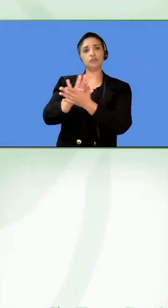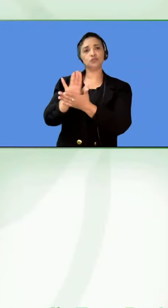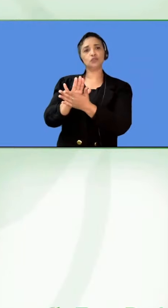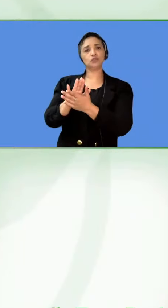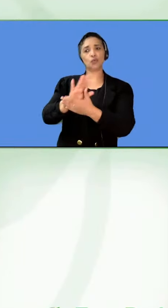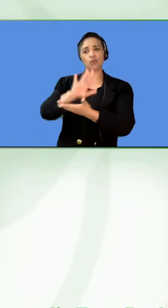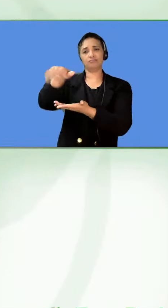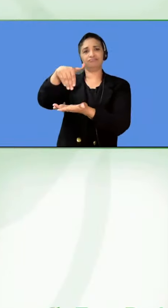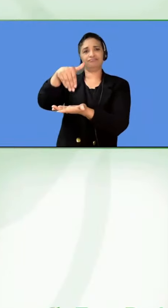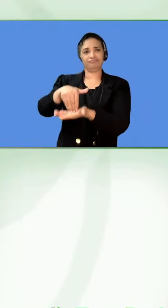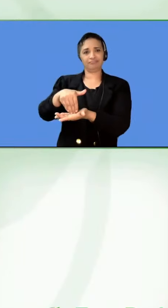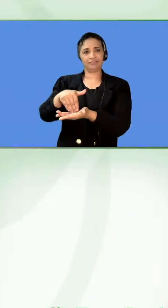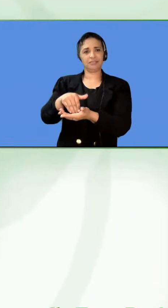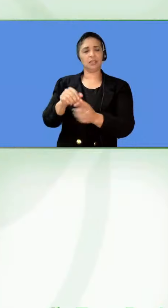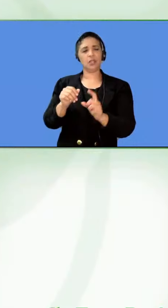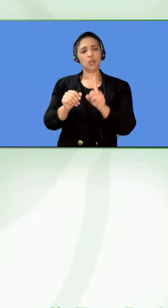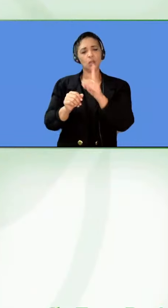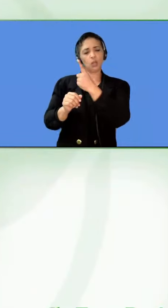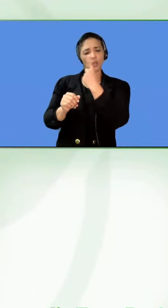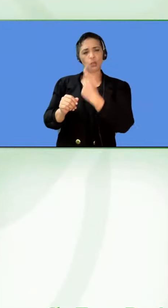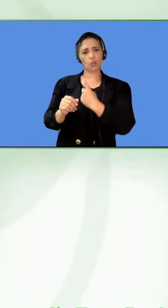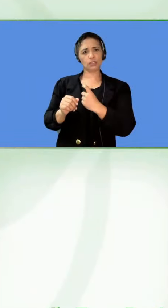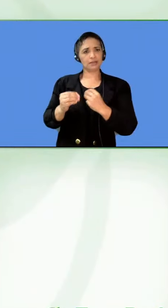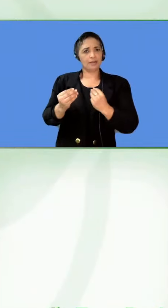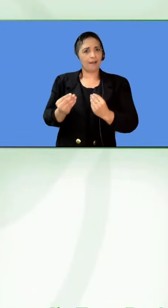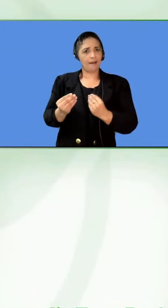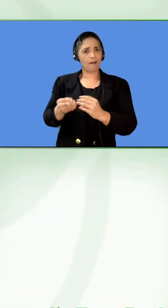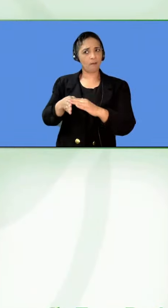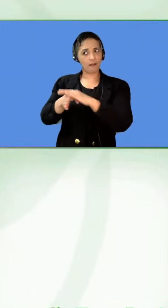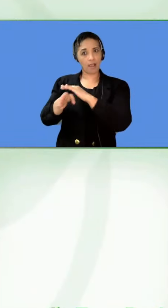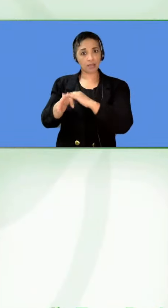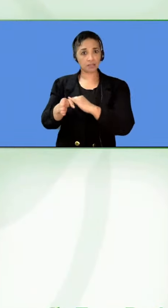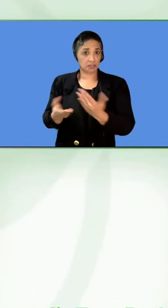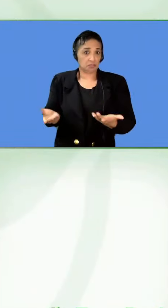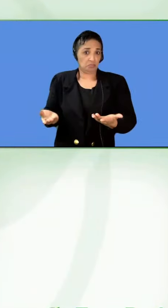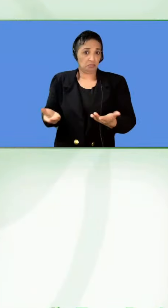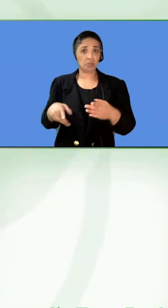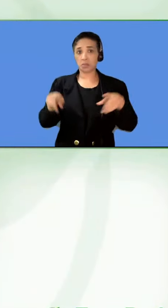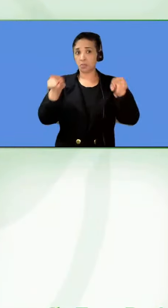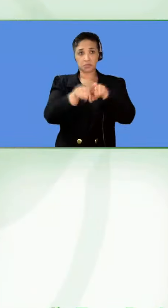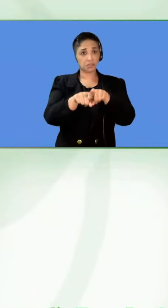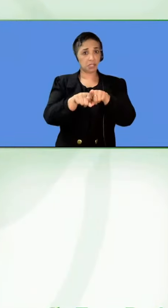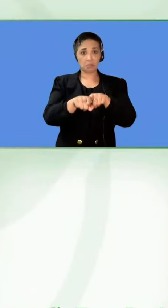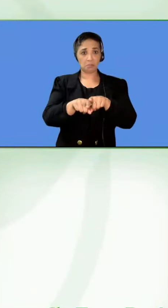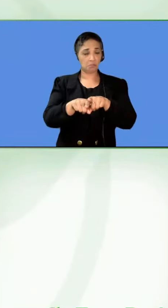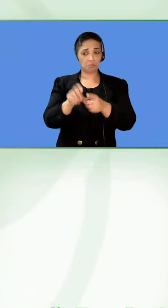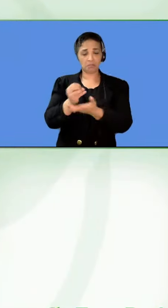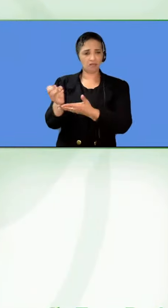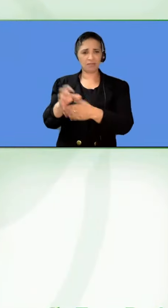The question was, how do I access just like my peers the information? I said what is your greatest barrier.